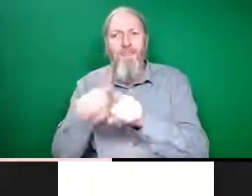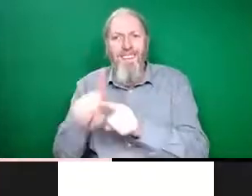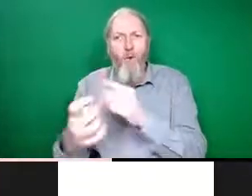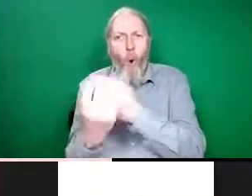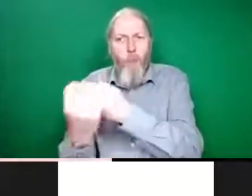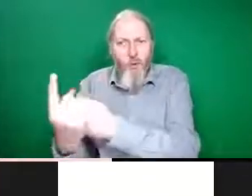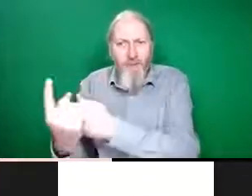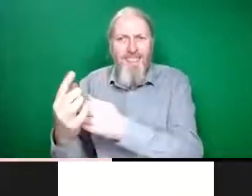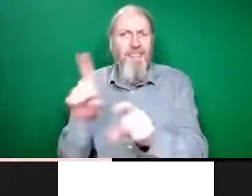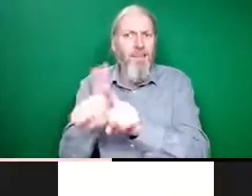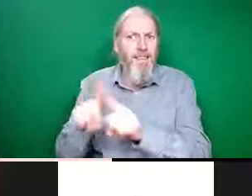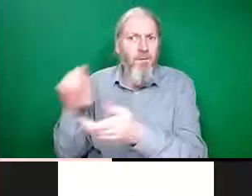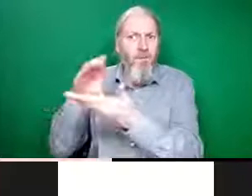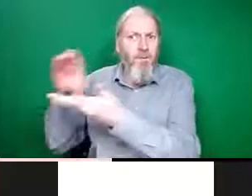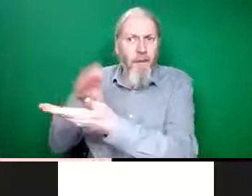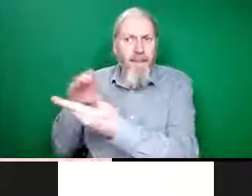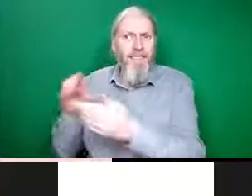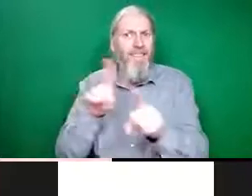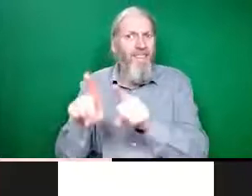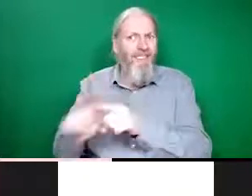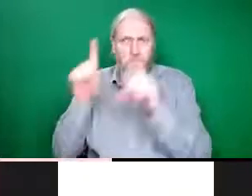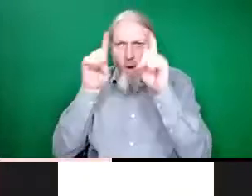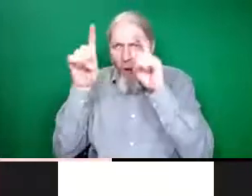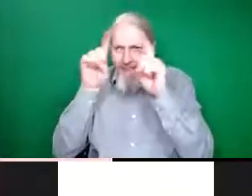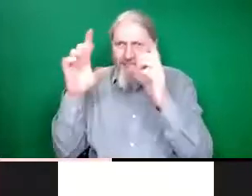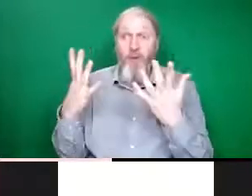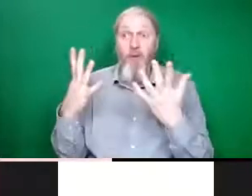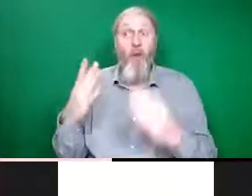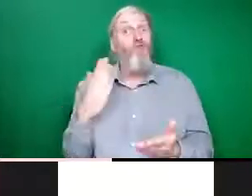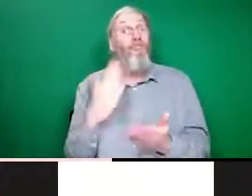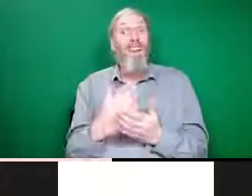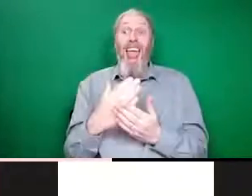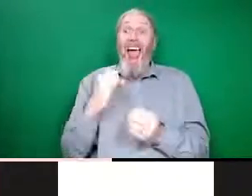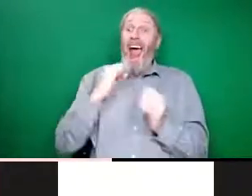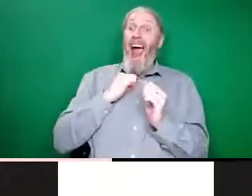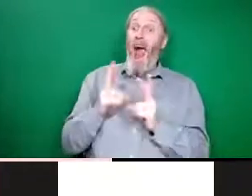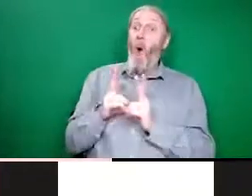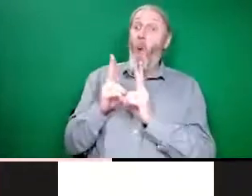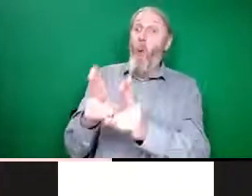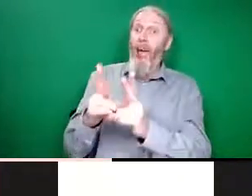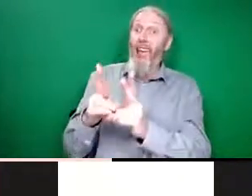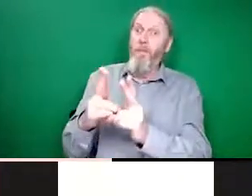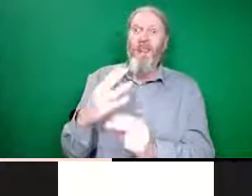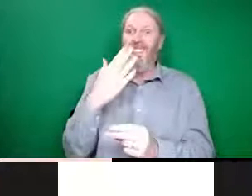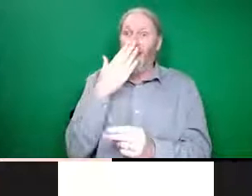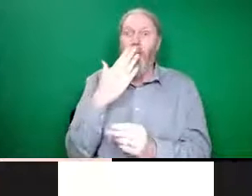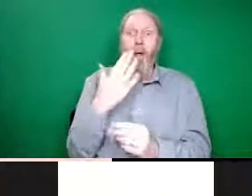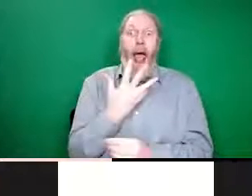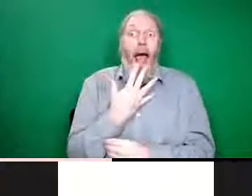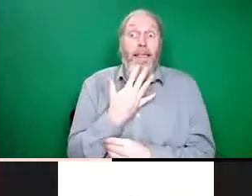tackling those issues for public, private and third sector organisations. We come from bonny Romford, I'm sure some of you may know it.